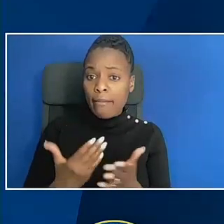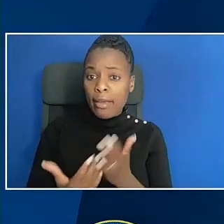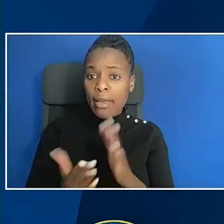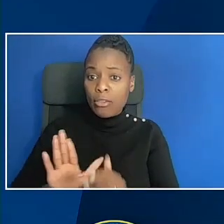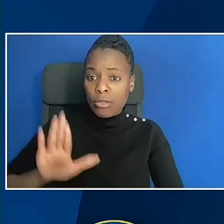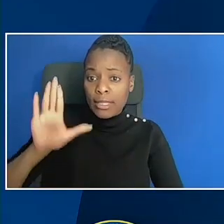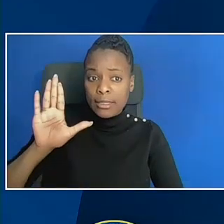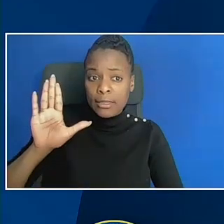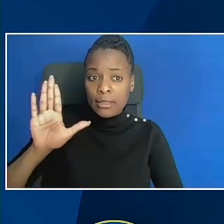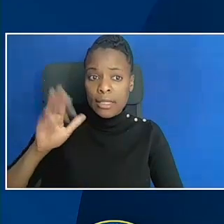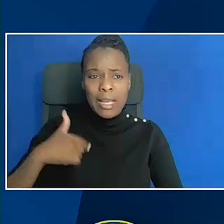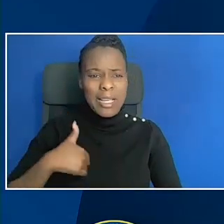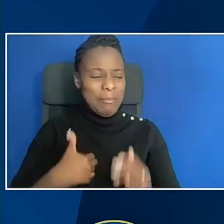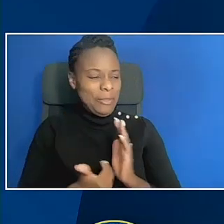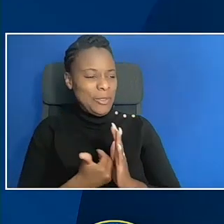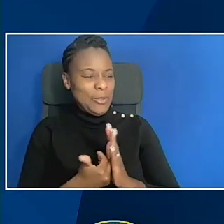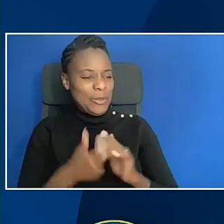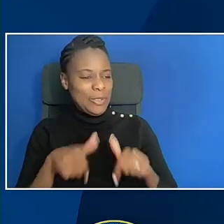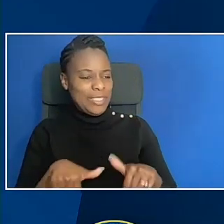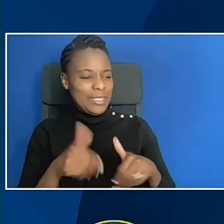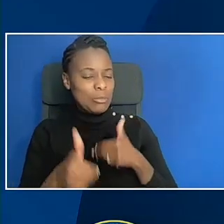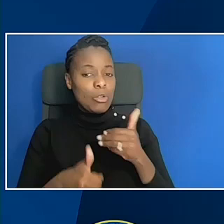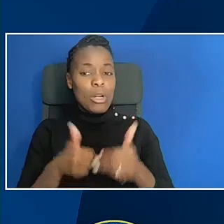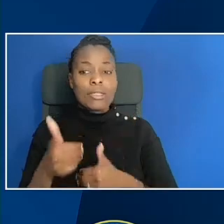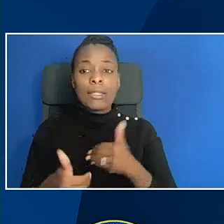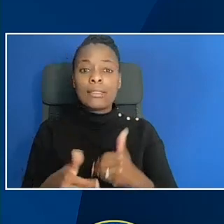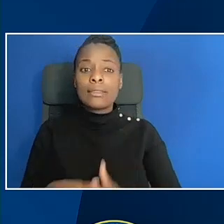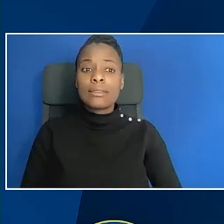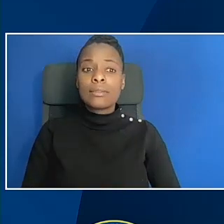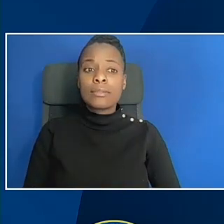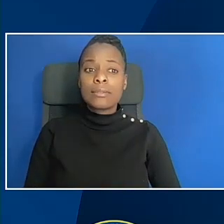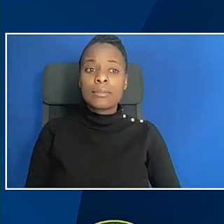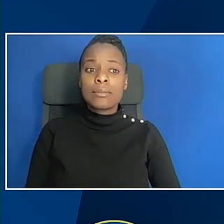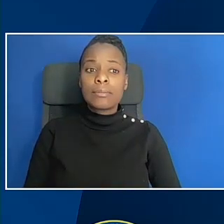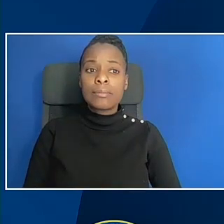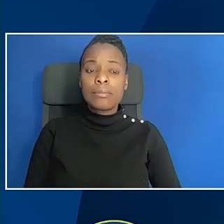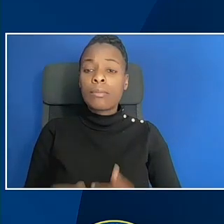this. What happens when we go into caucus?